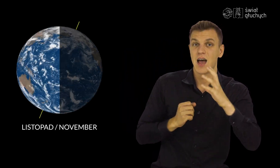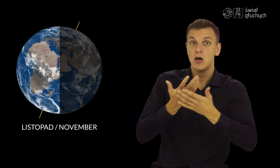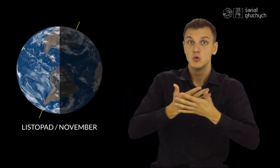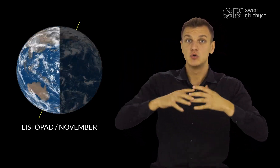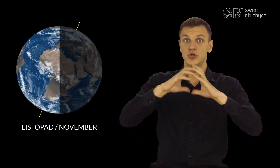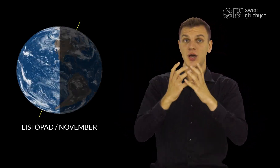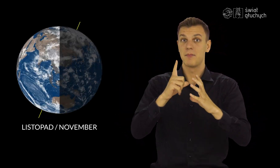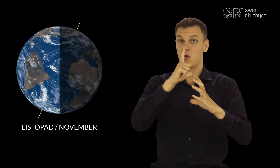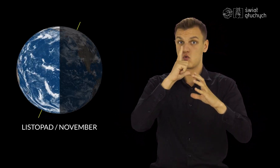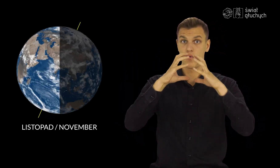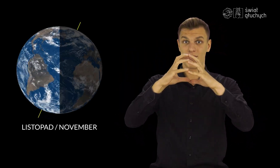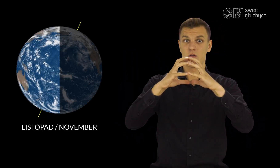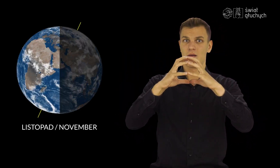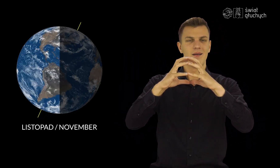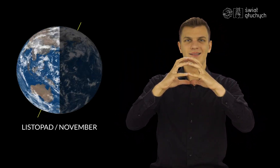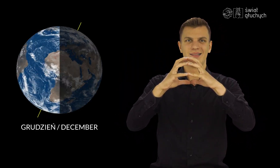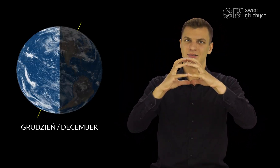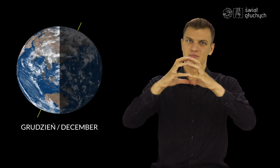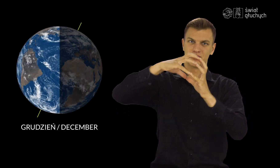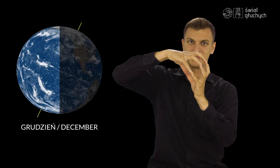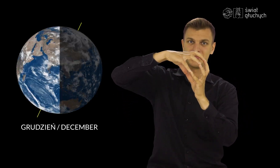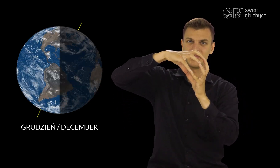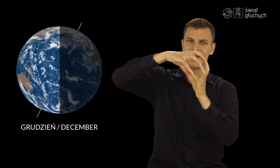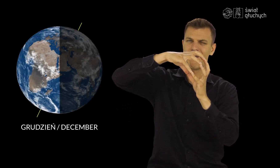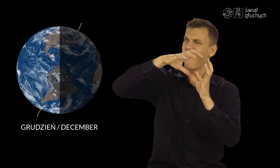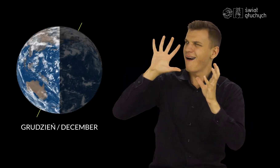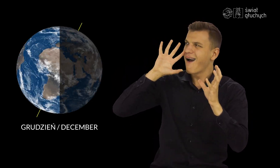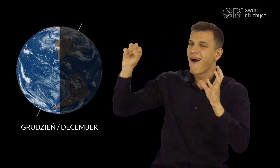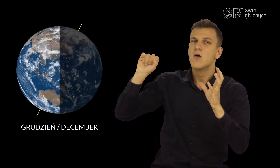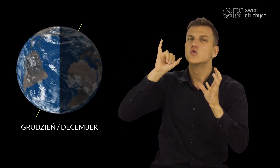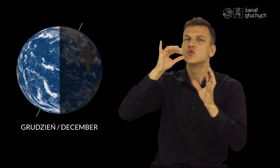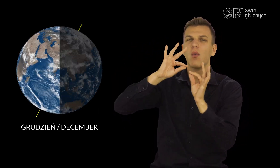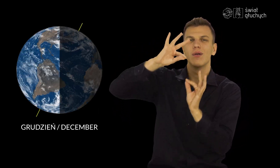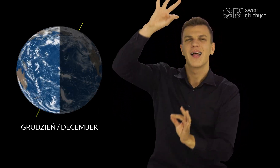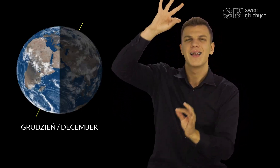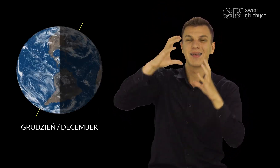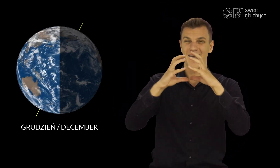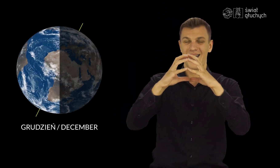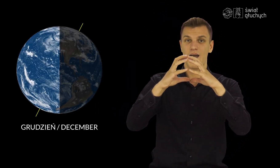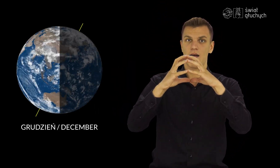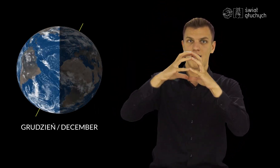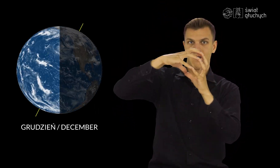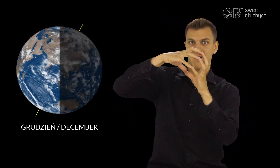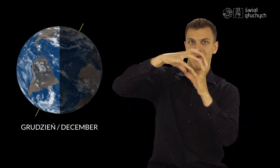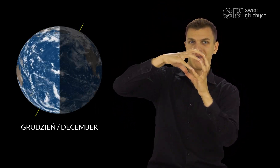This is because the angle Earth's tilt is changing. The yellow line helps to see what the looks like the changing angle of tilt.